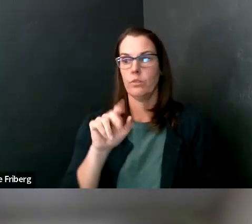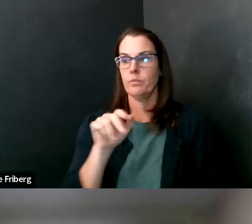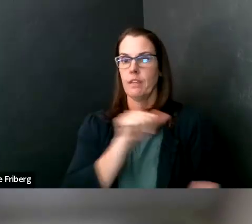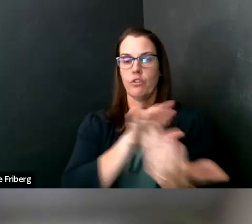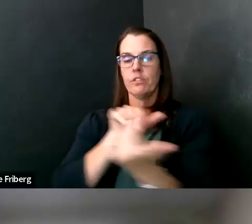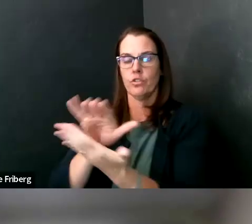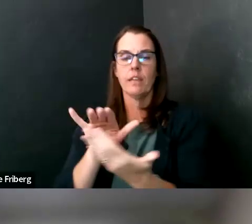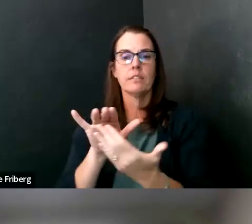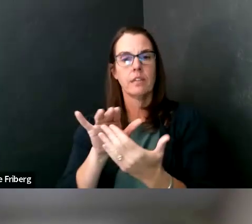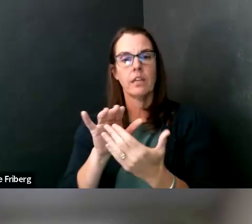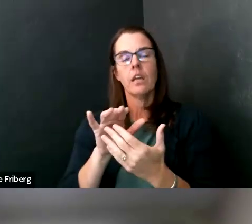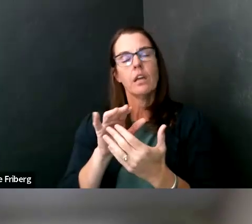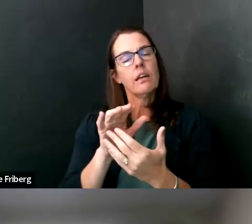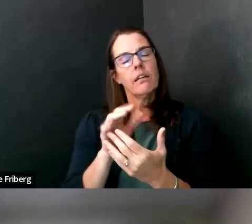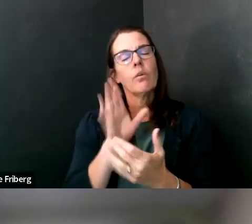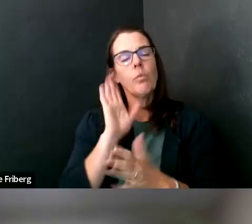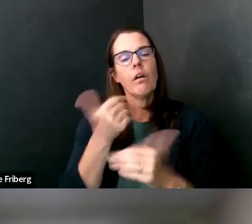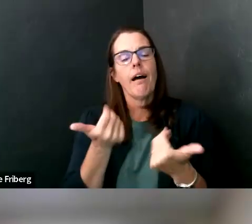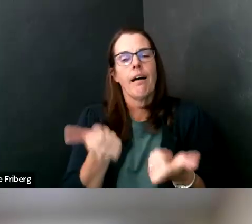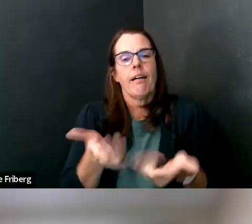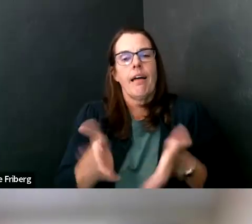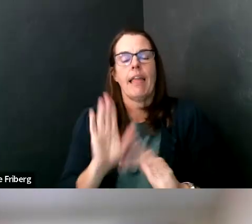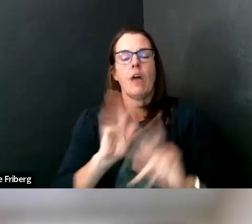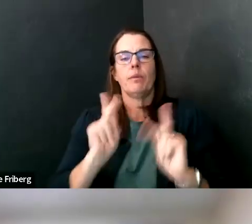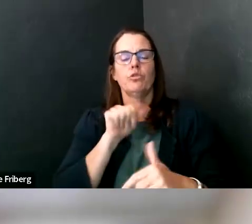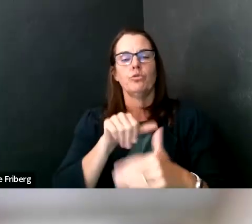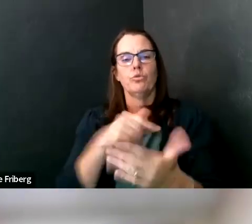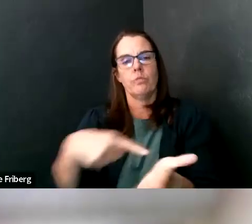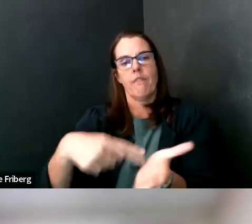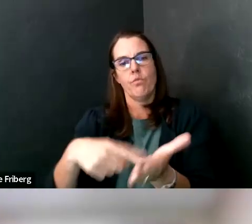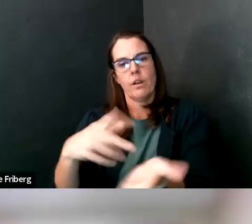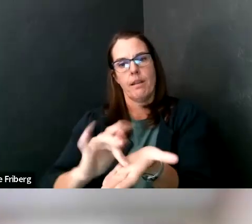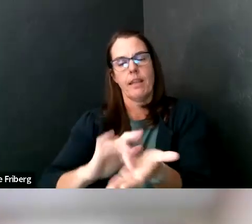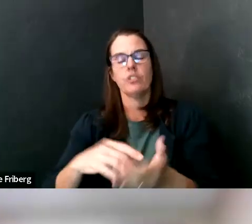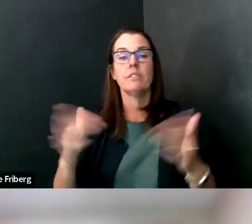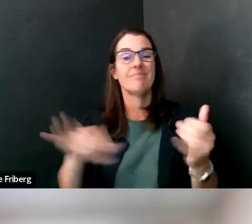obstacles to affording their medications. Lastly, we do want to raise concerns regarding the board's